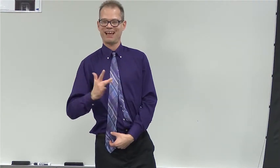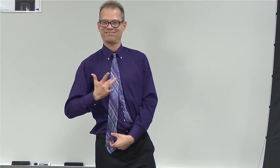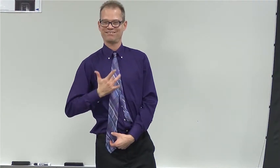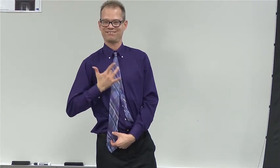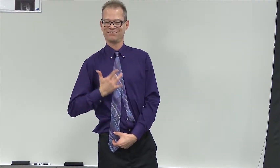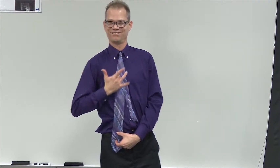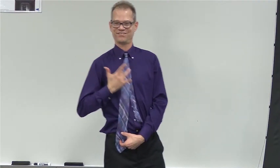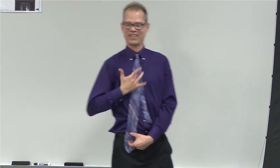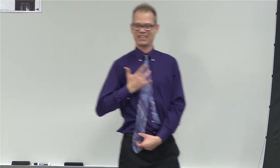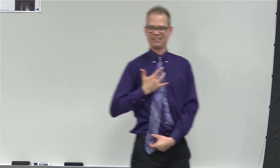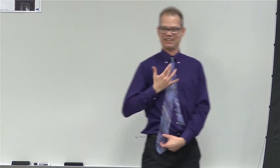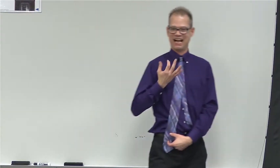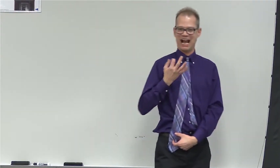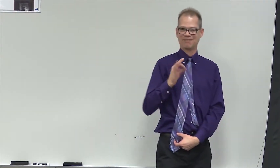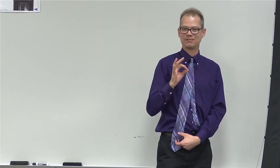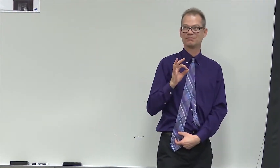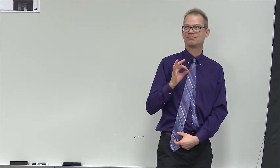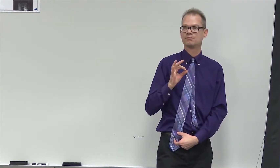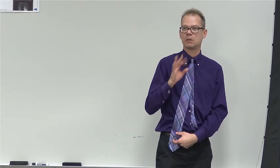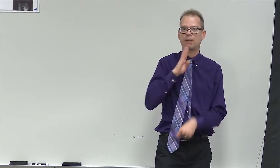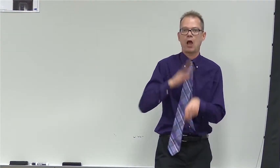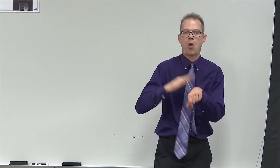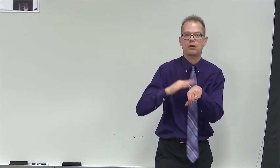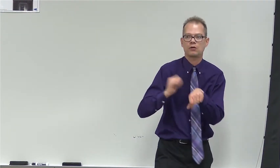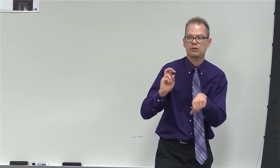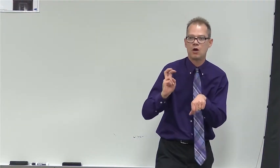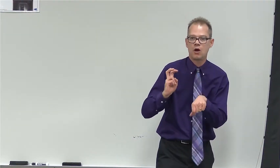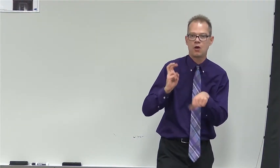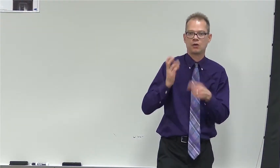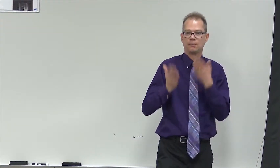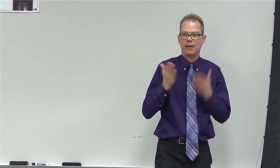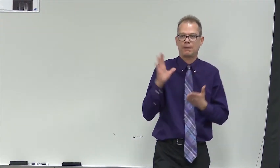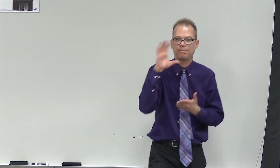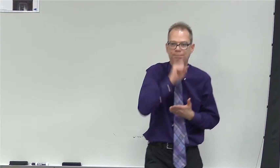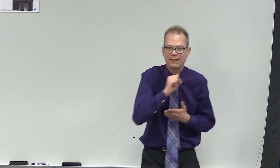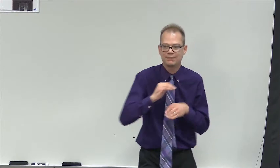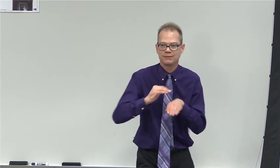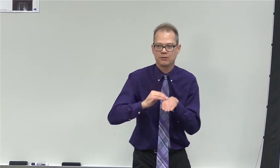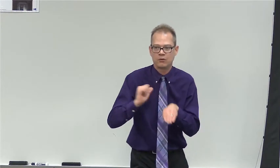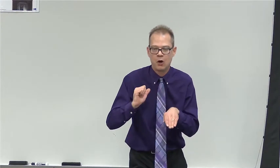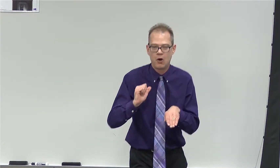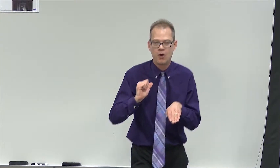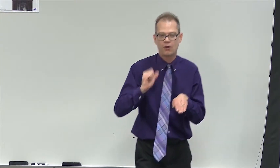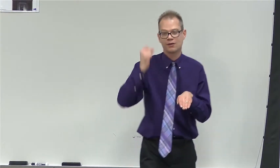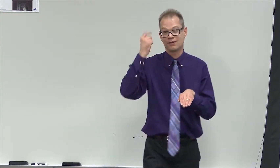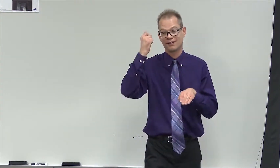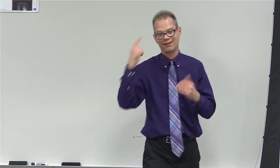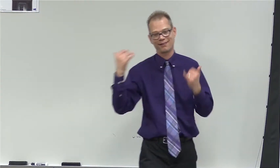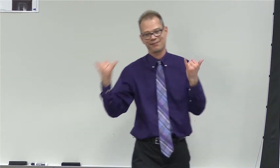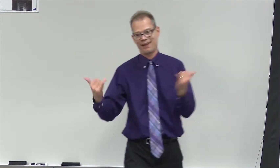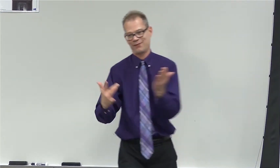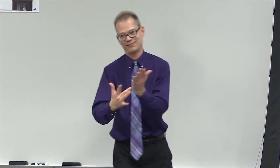So I didn't like that feeling of paranoia and maybe missing a call.